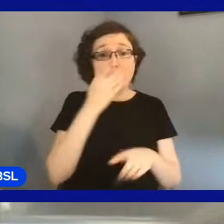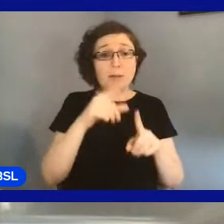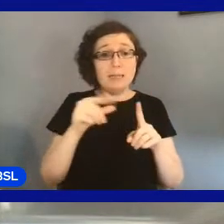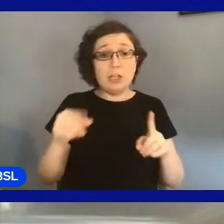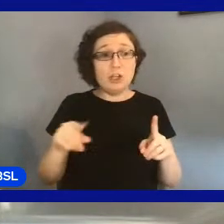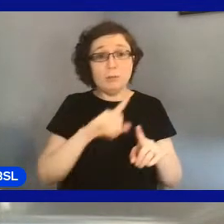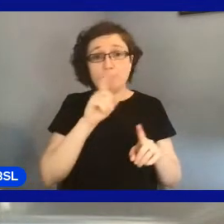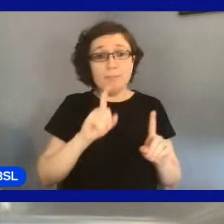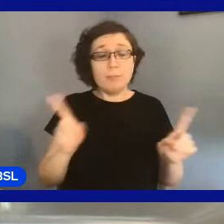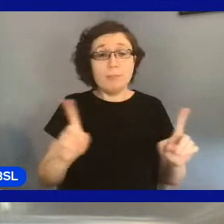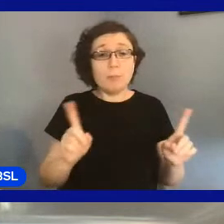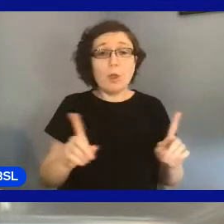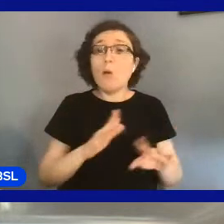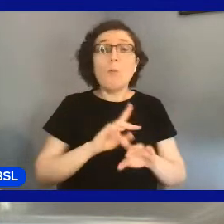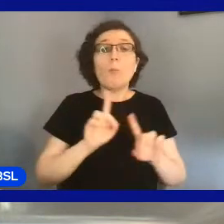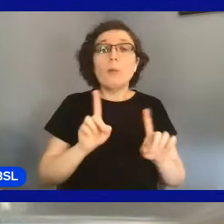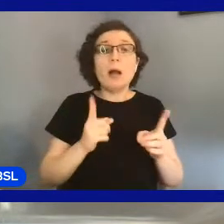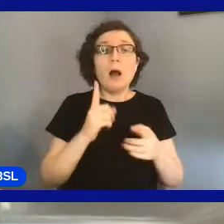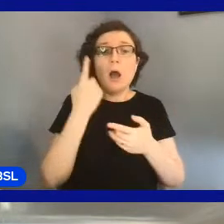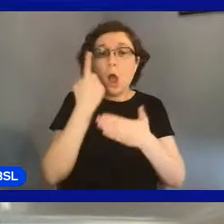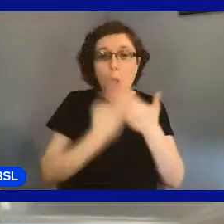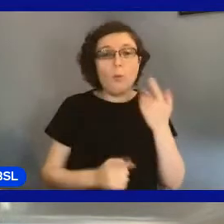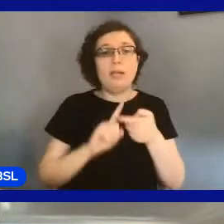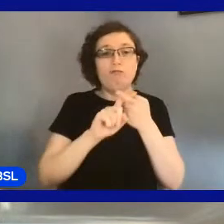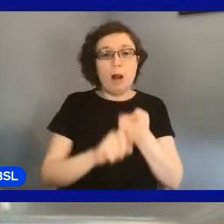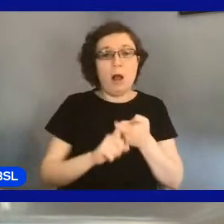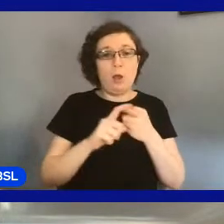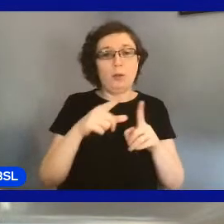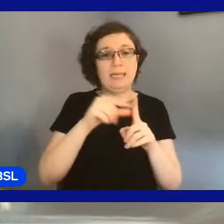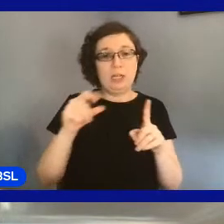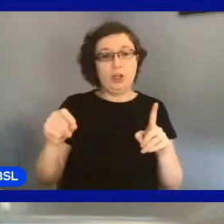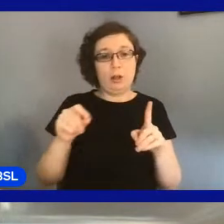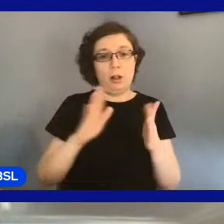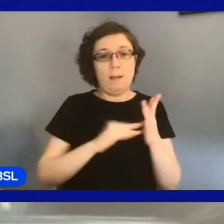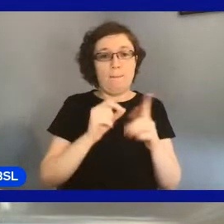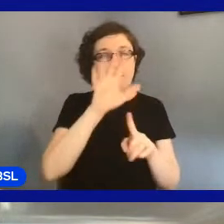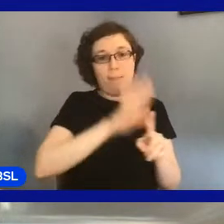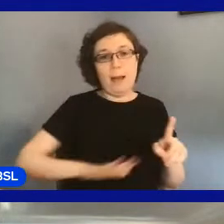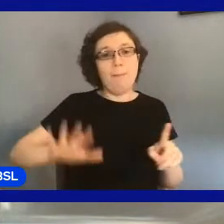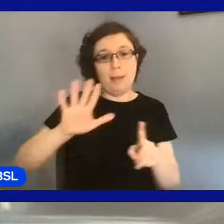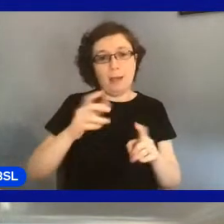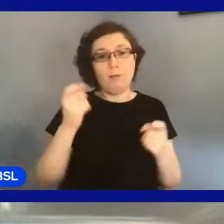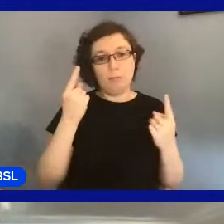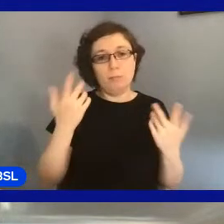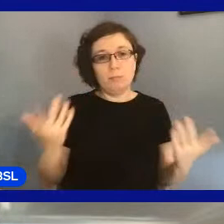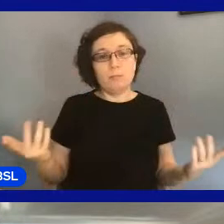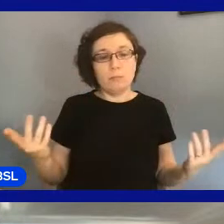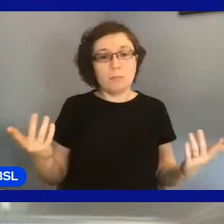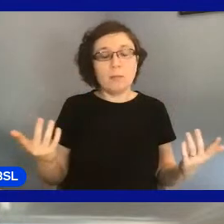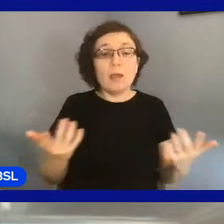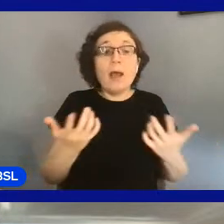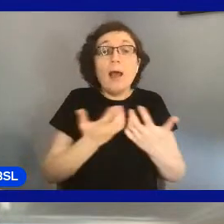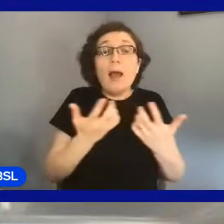of our mapmaking never went digital, we just sent the maps in the post and they filled them in.